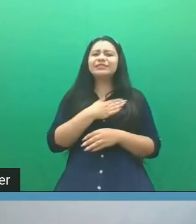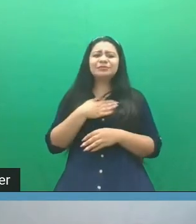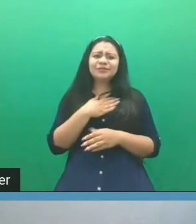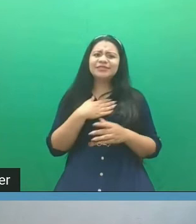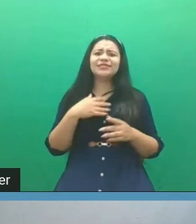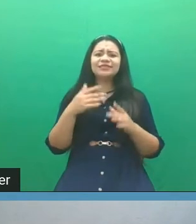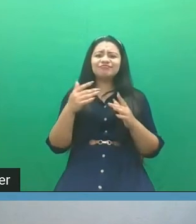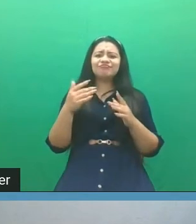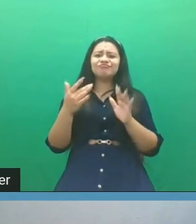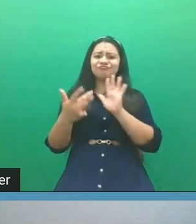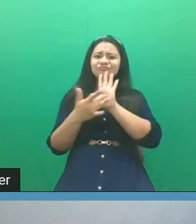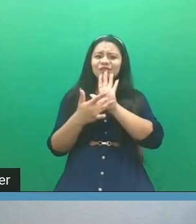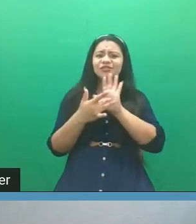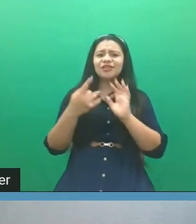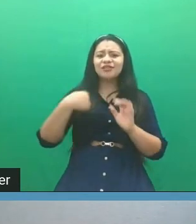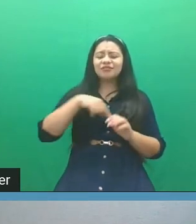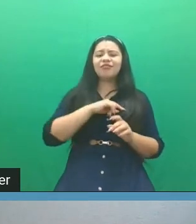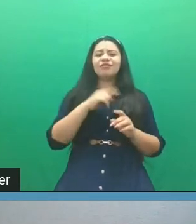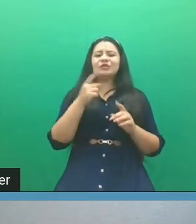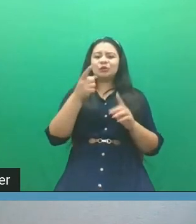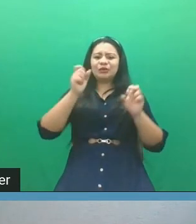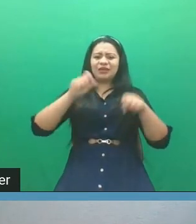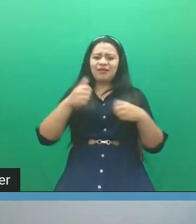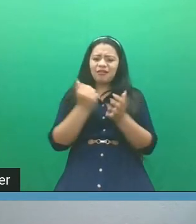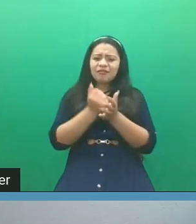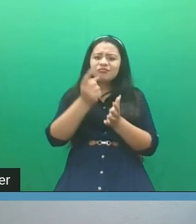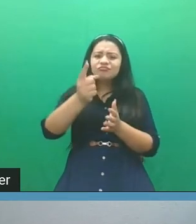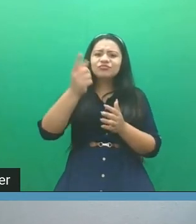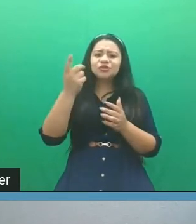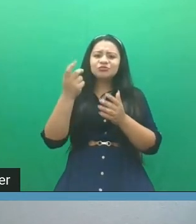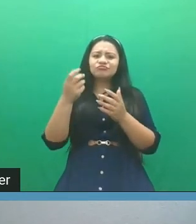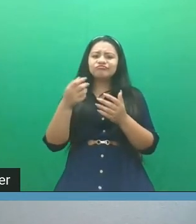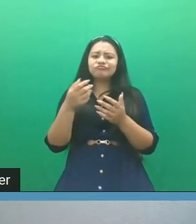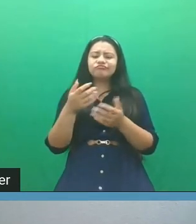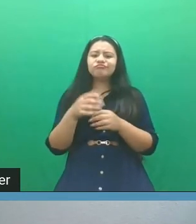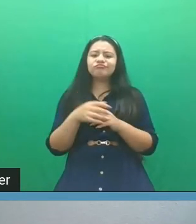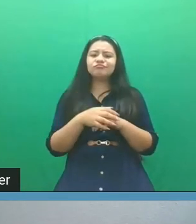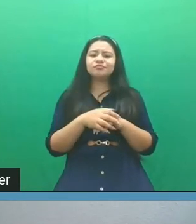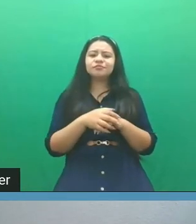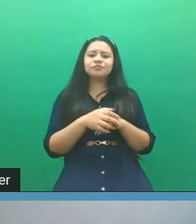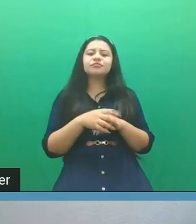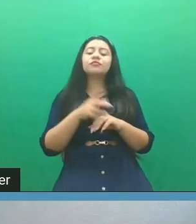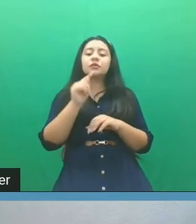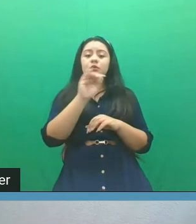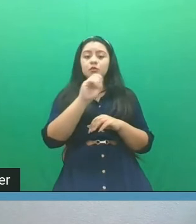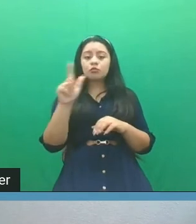with you on making this affordable for you because what it is is a tool that can integrate especially